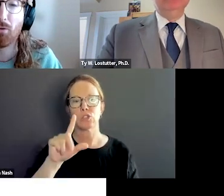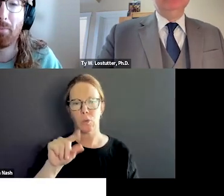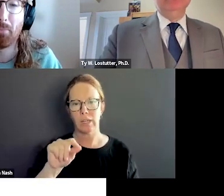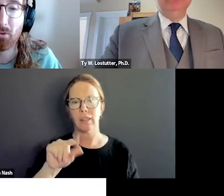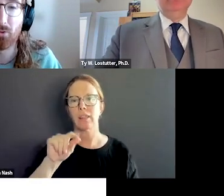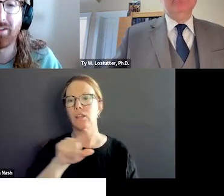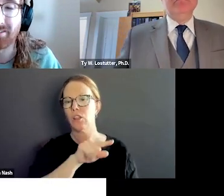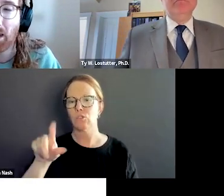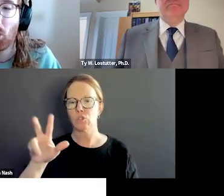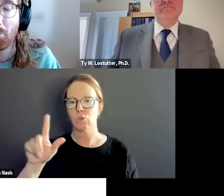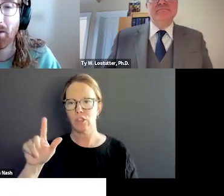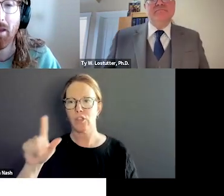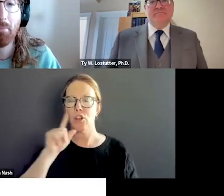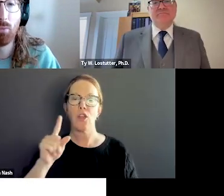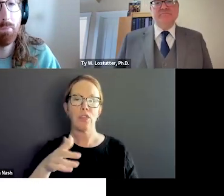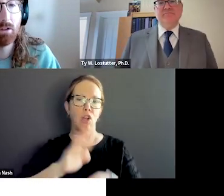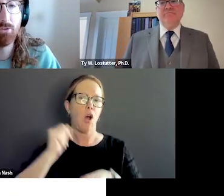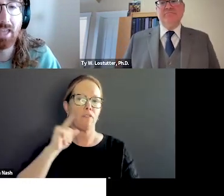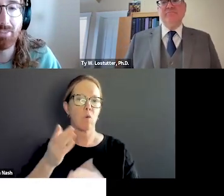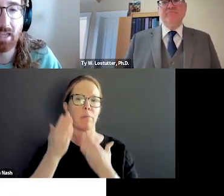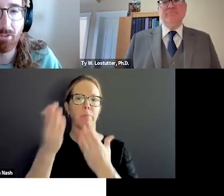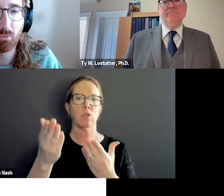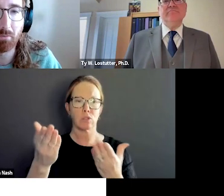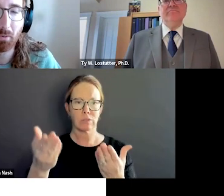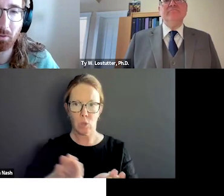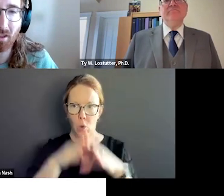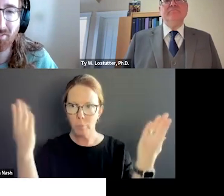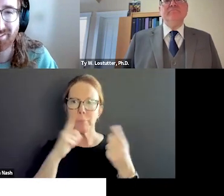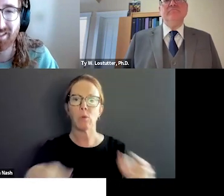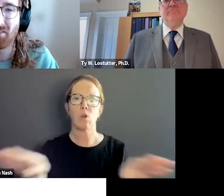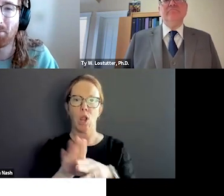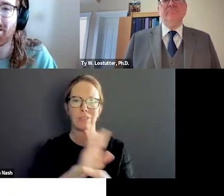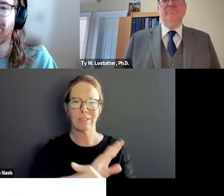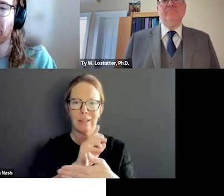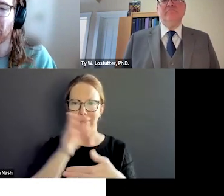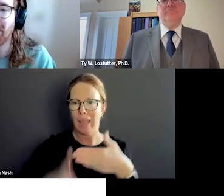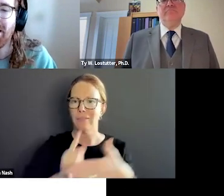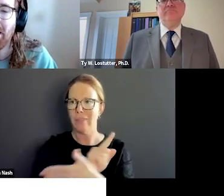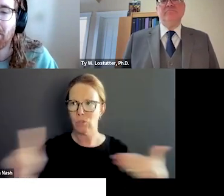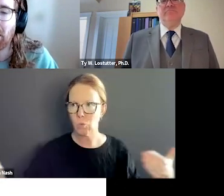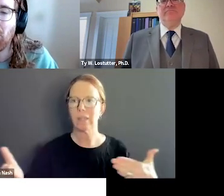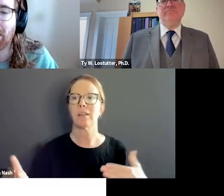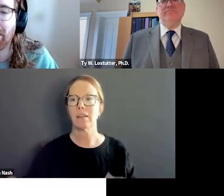The call for proposals is now open, but we'll be closing at the end of this week. But we would love to see everybody submission. Thank you